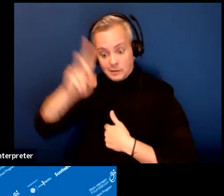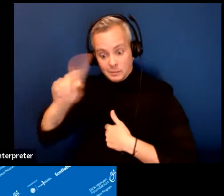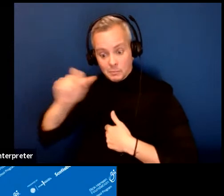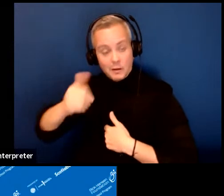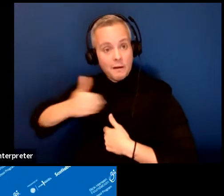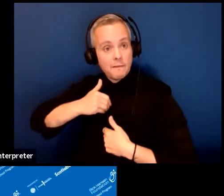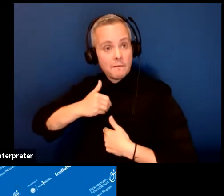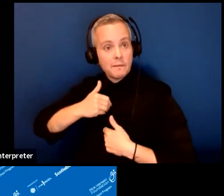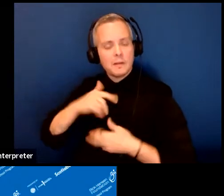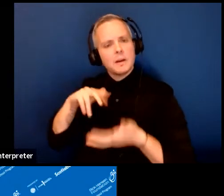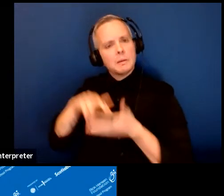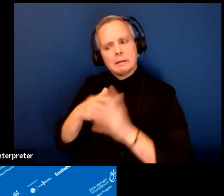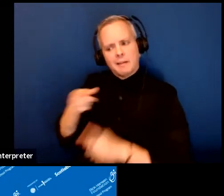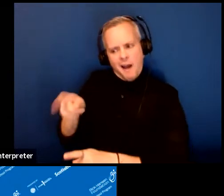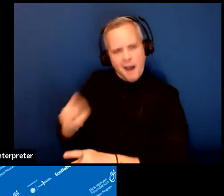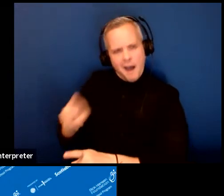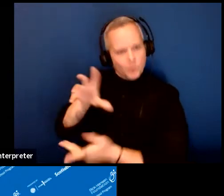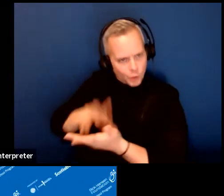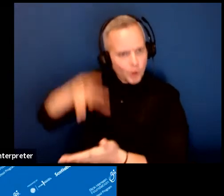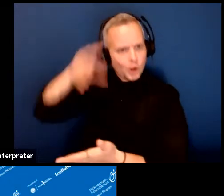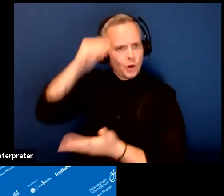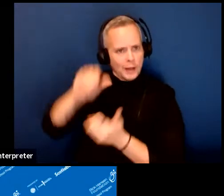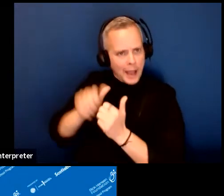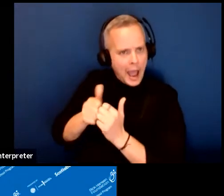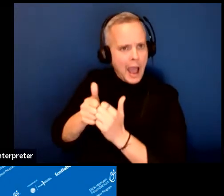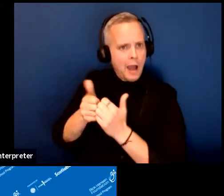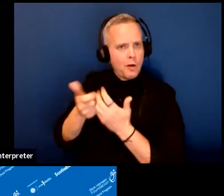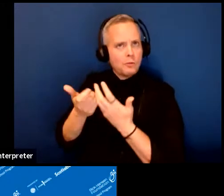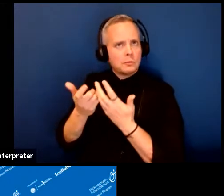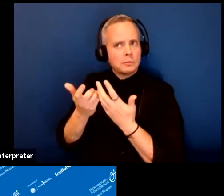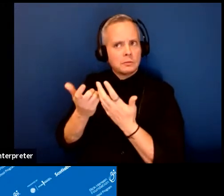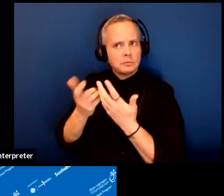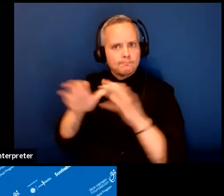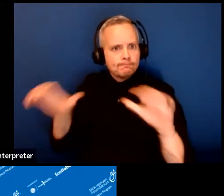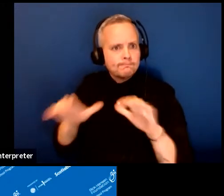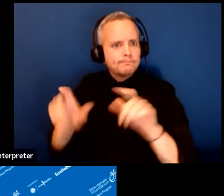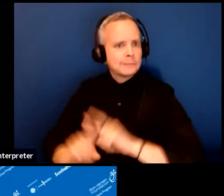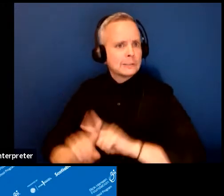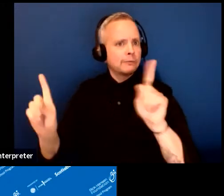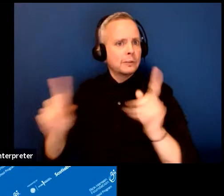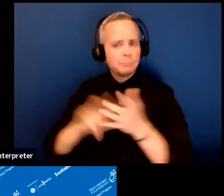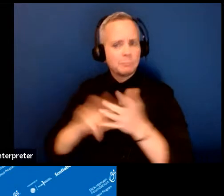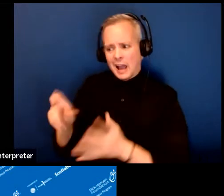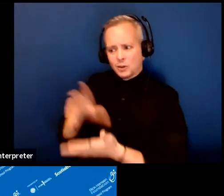THEY JUST HAVE TO LEARN HOW TO DO THESE THINGS. HE HAD TO LEARN HOW TO DRESS HIMSELF BECAUSE I CAN'T DO IT